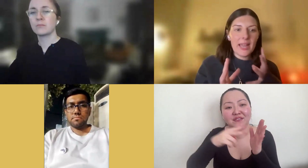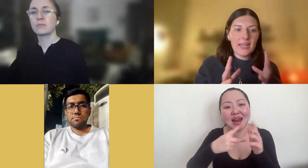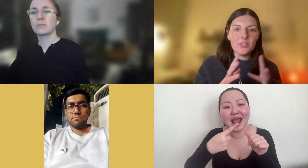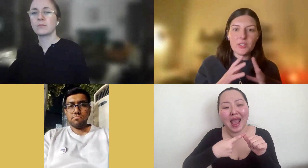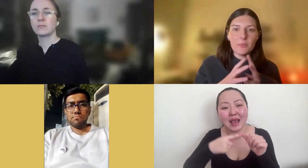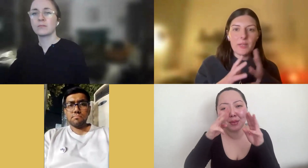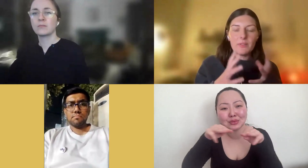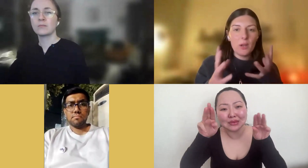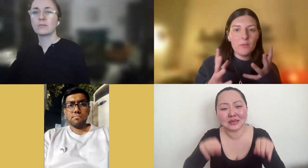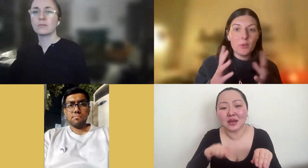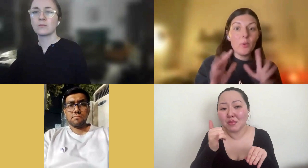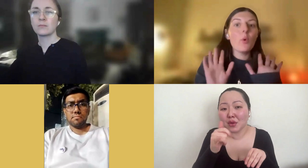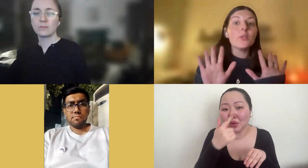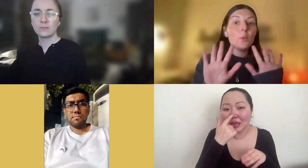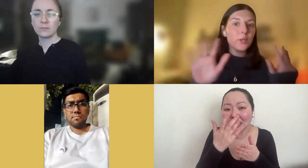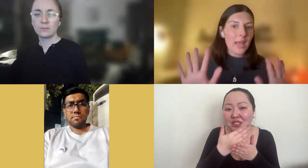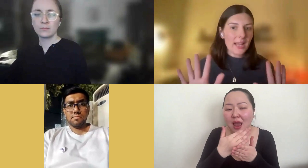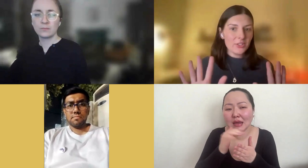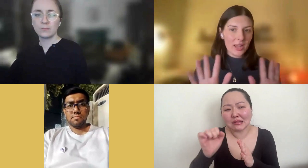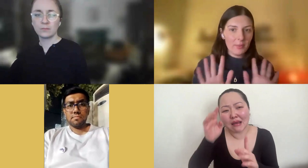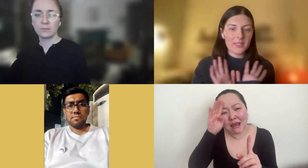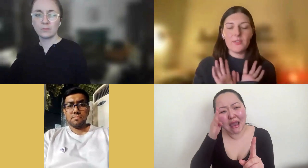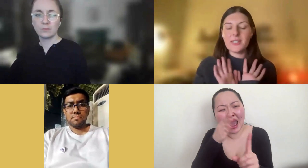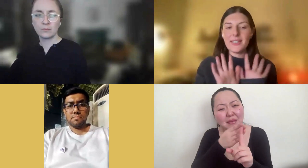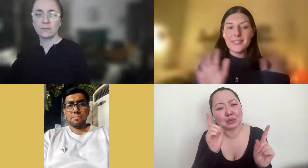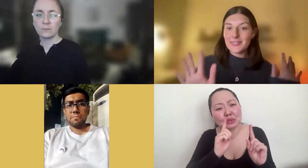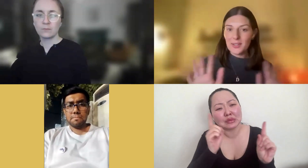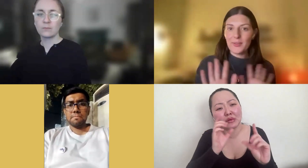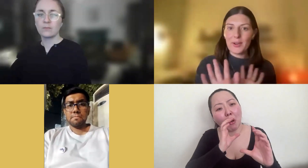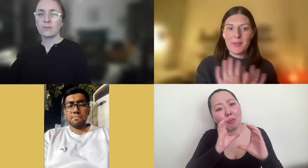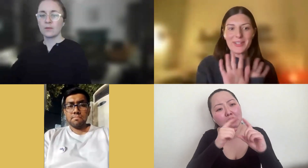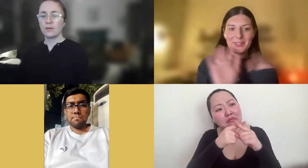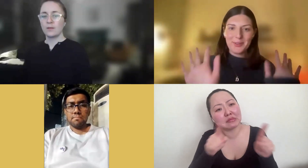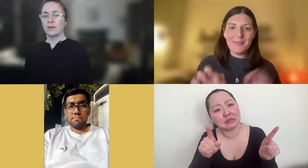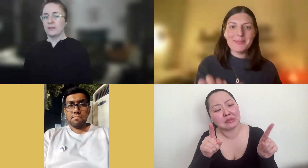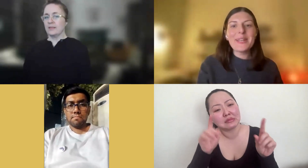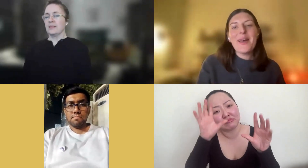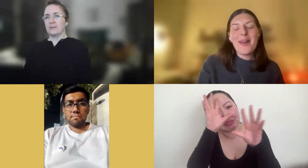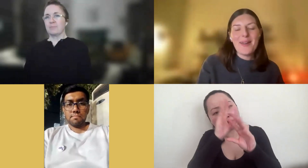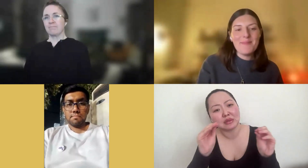to communicate and an overview of what you can share, it is still very much under wraps,